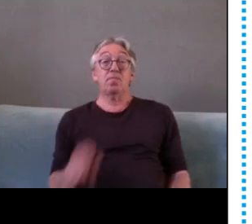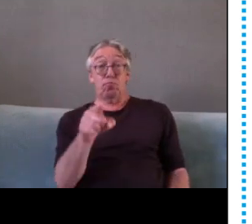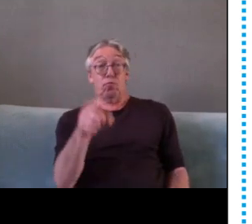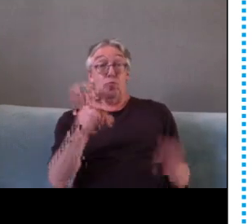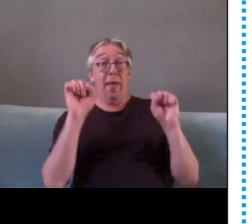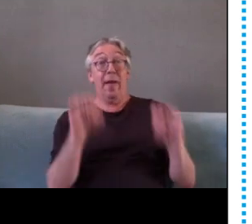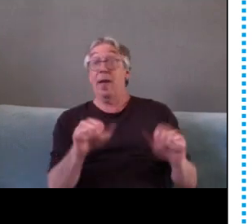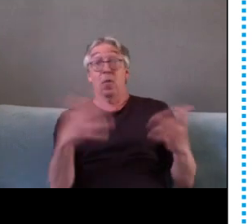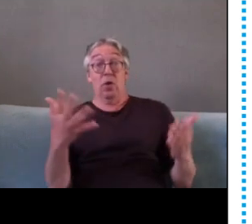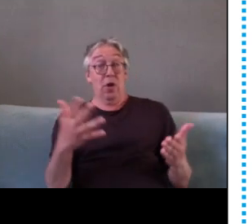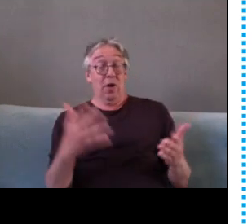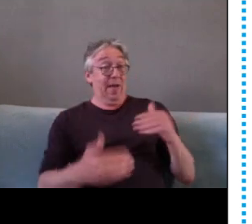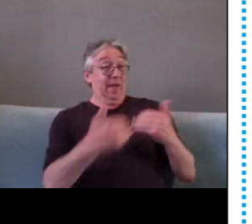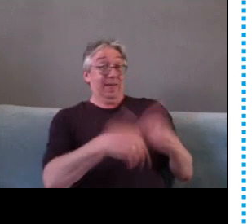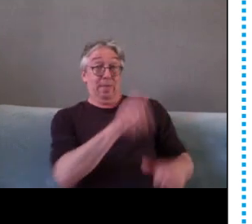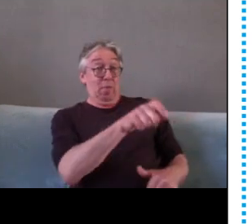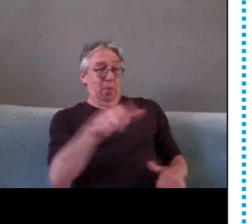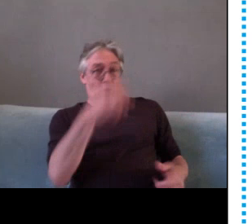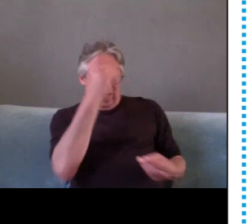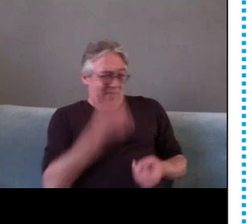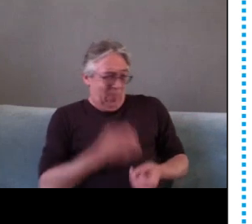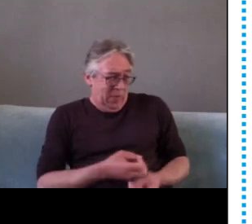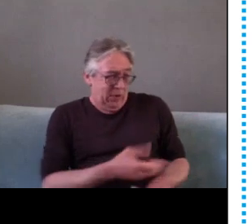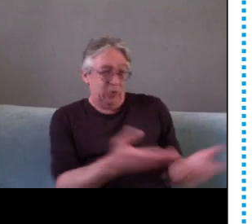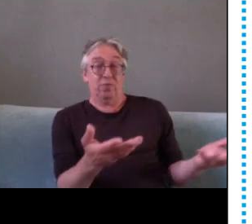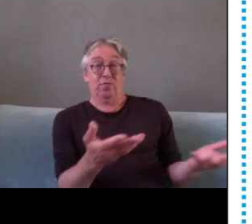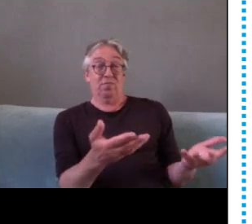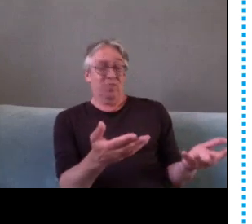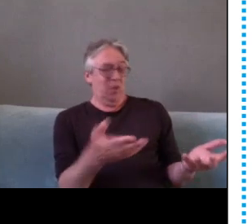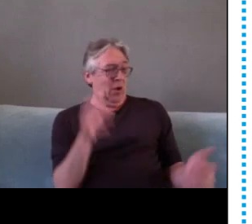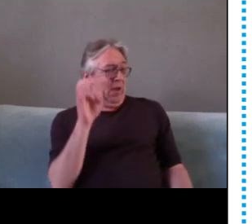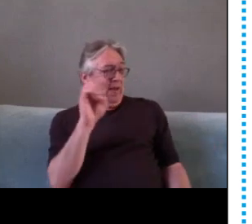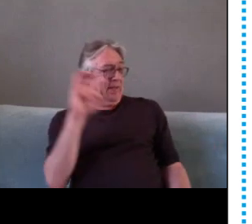about the Code because many people will find it difficult to understand